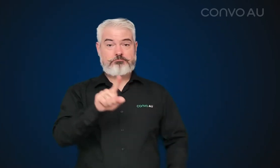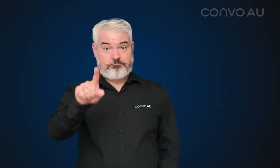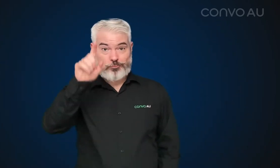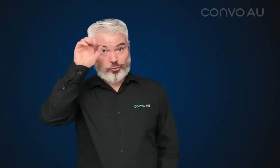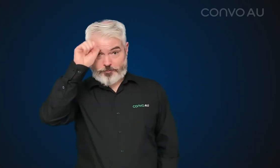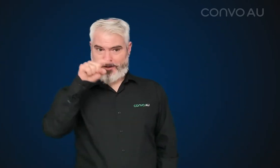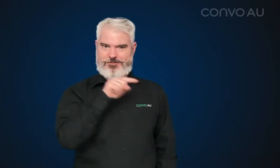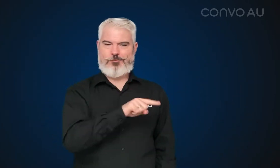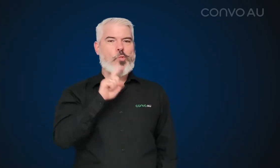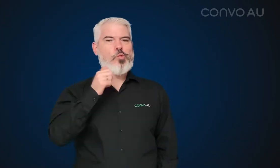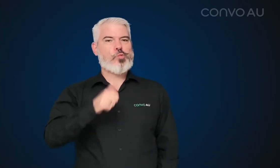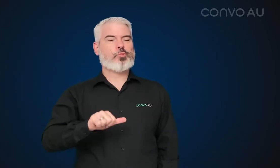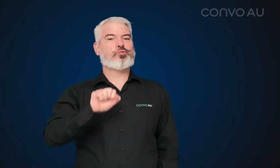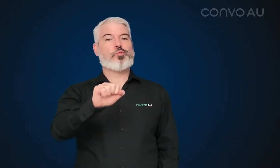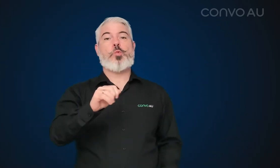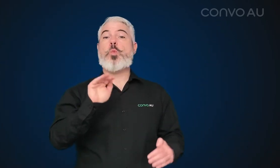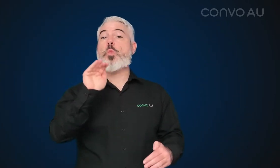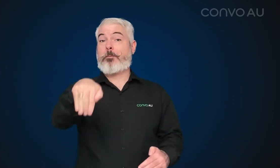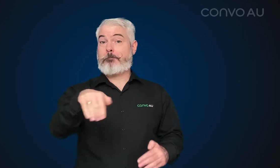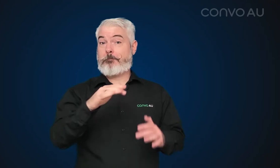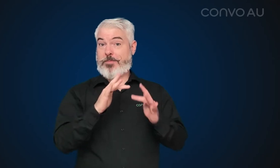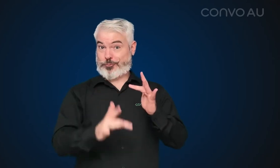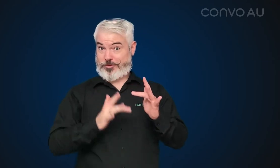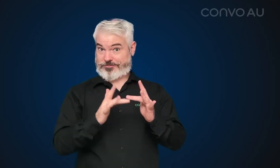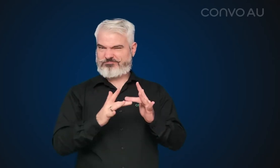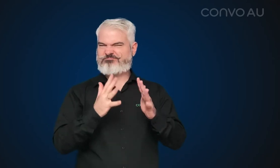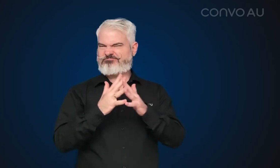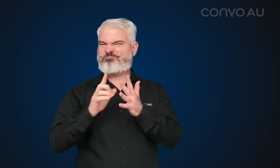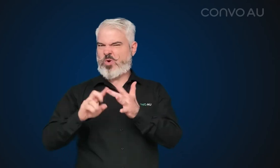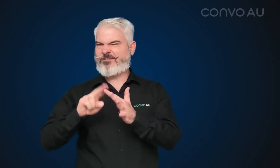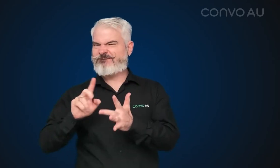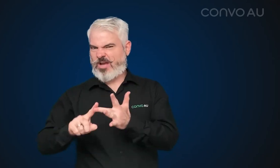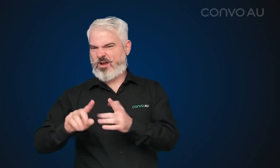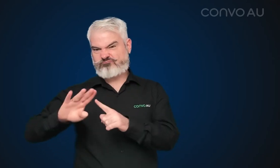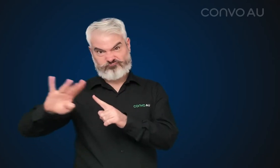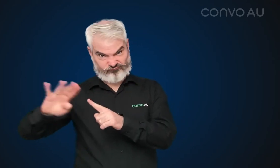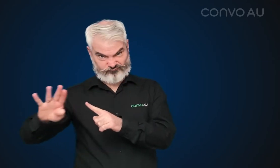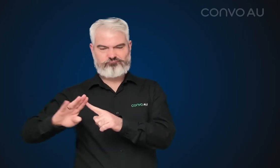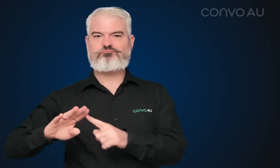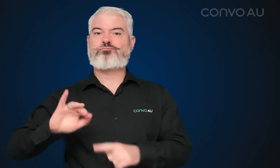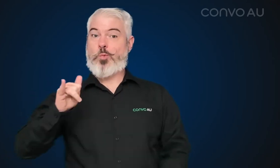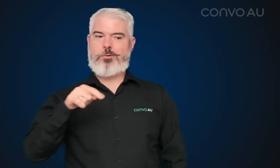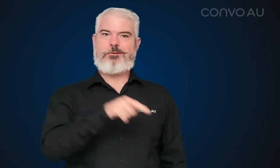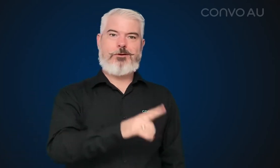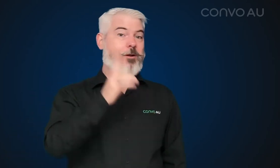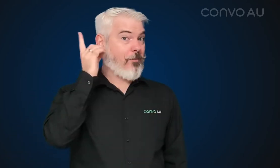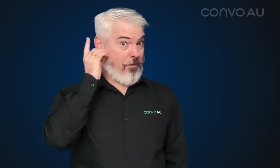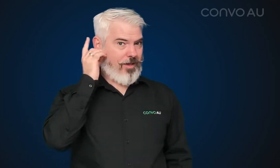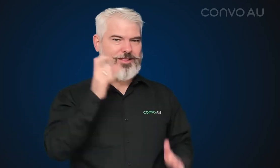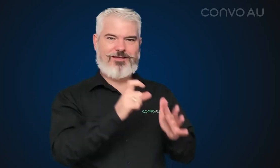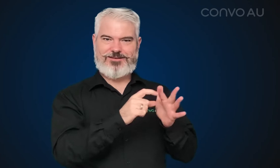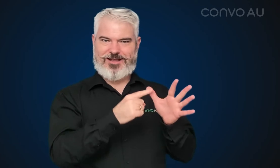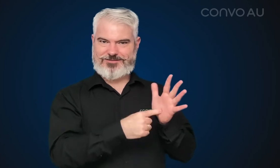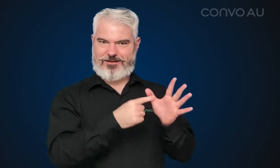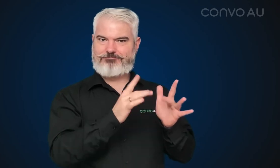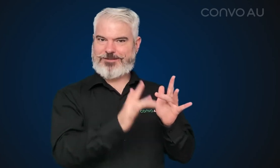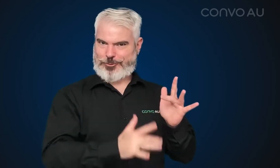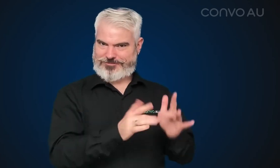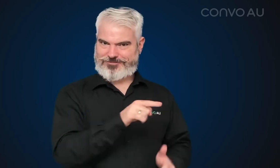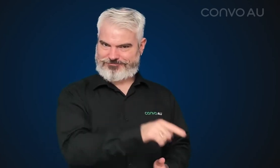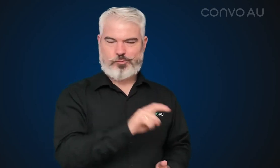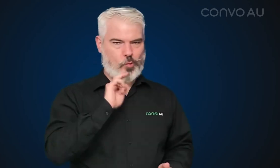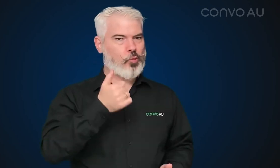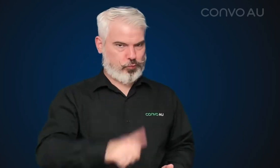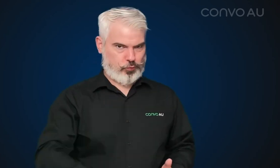You can, but remember that it will use your internet data on your home internet and/or phone plan.